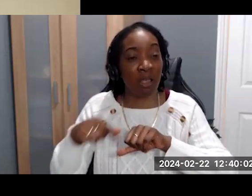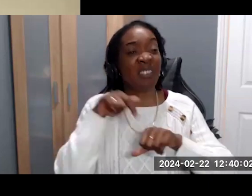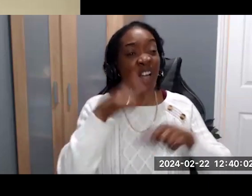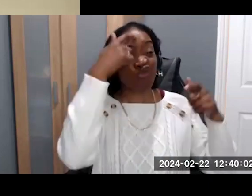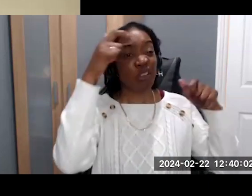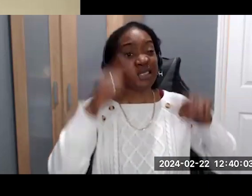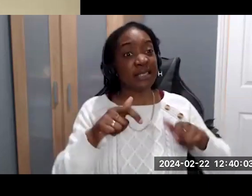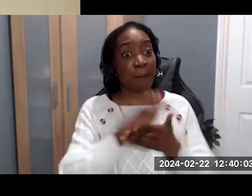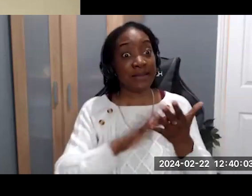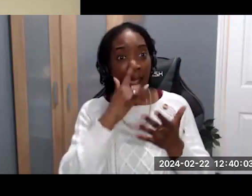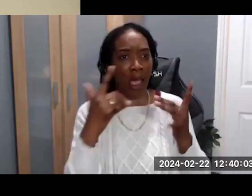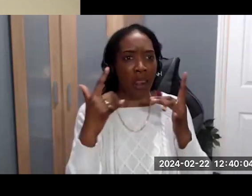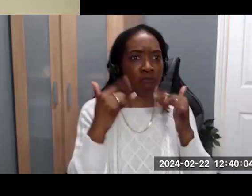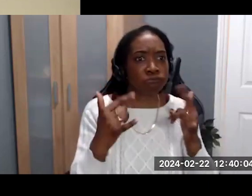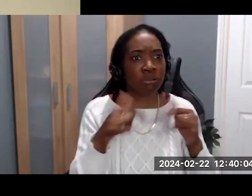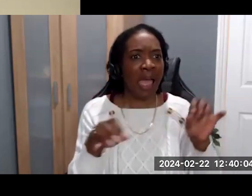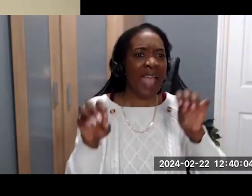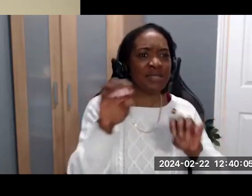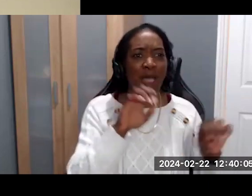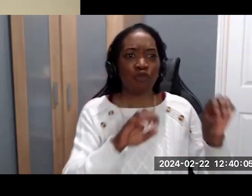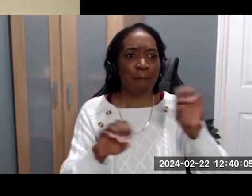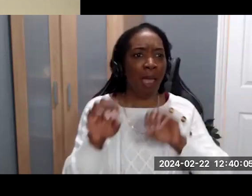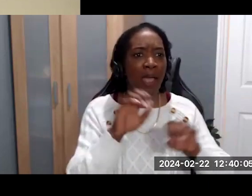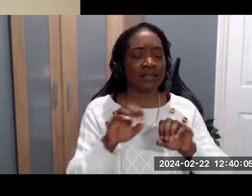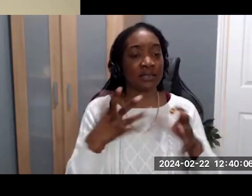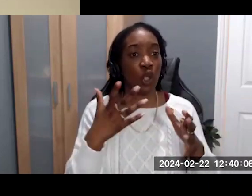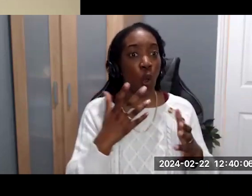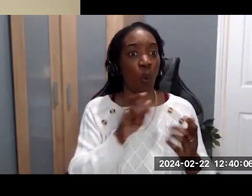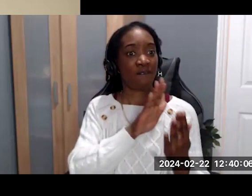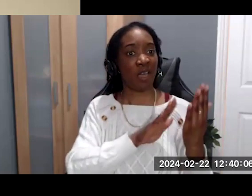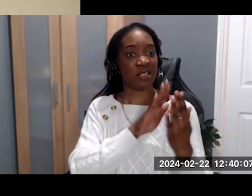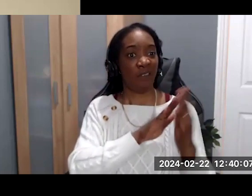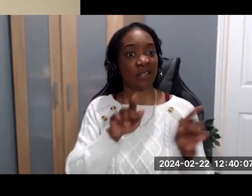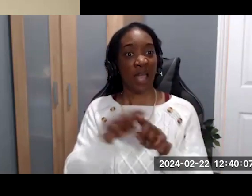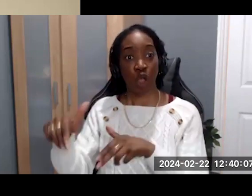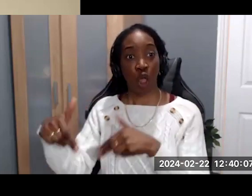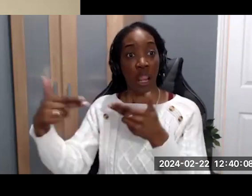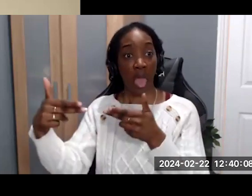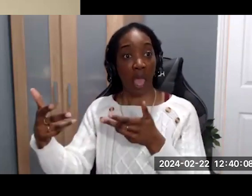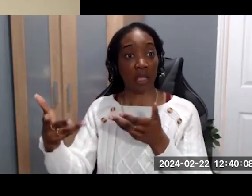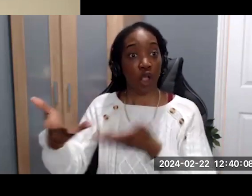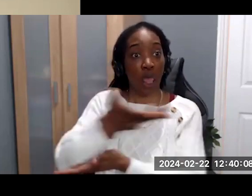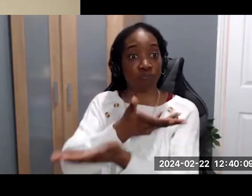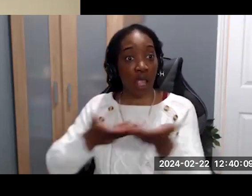experimented with both in person and online modes of collaboration it was me and other